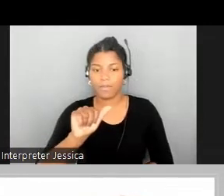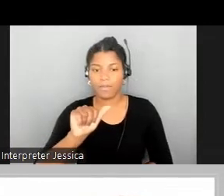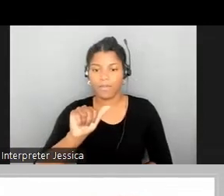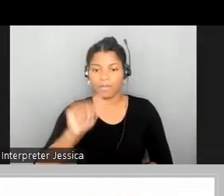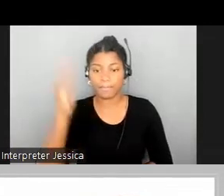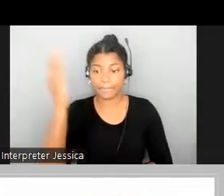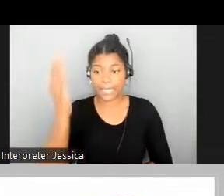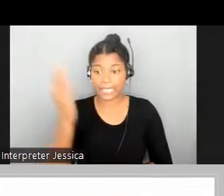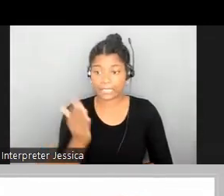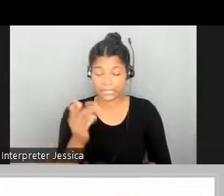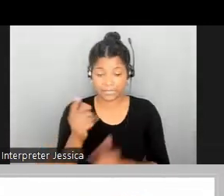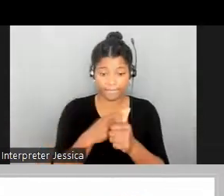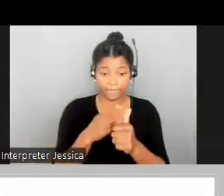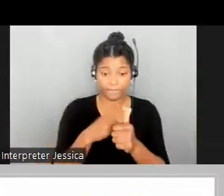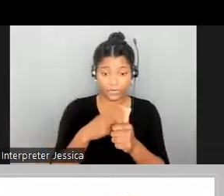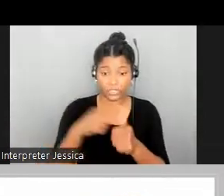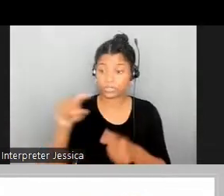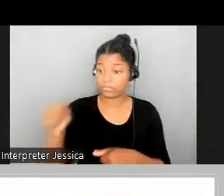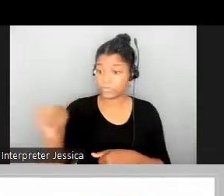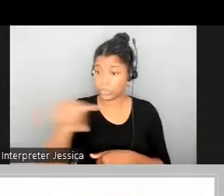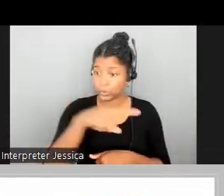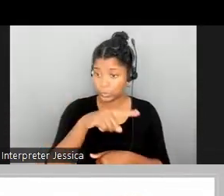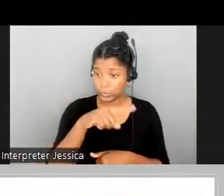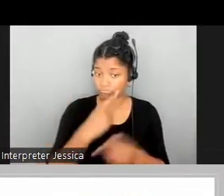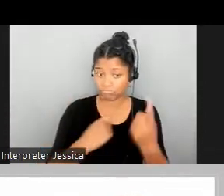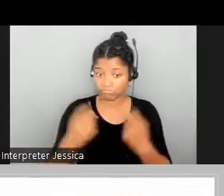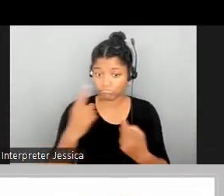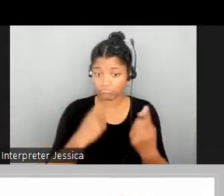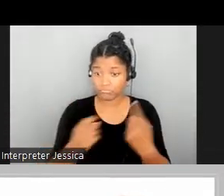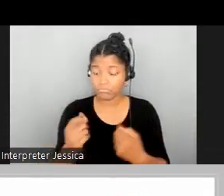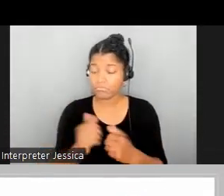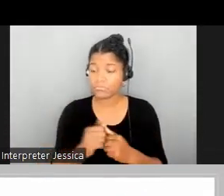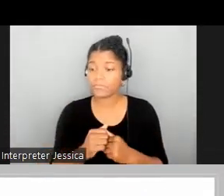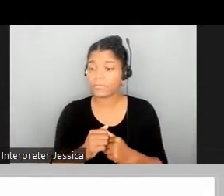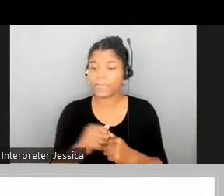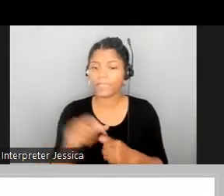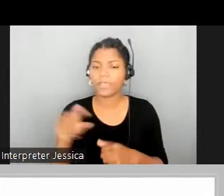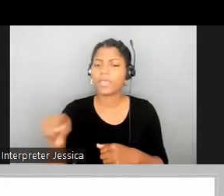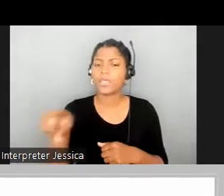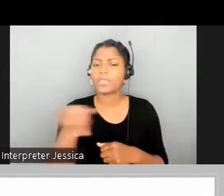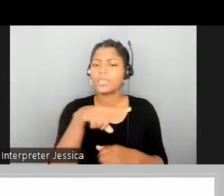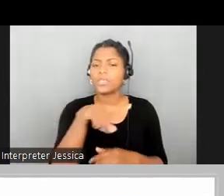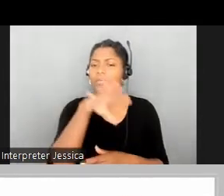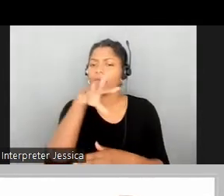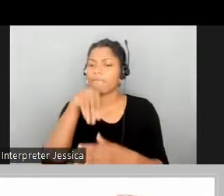We would like to know about how you might be involved in transitions back to the community.